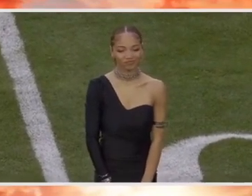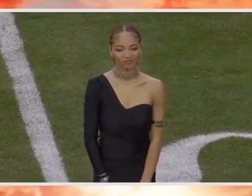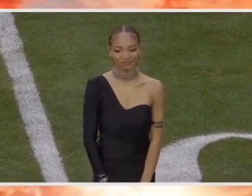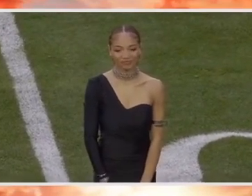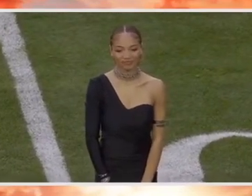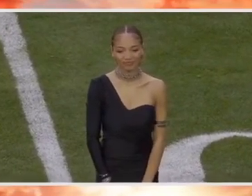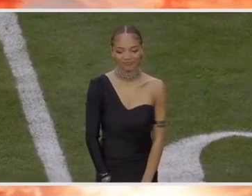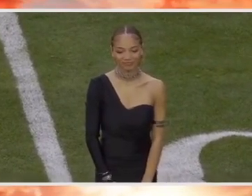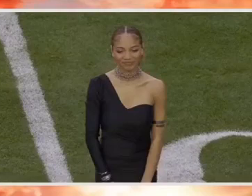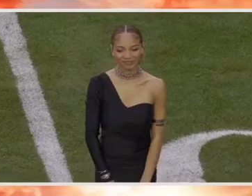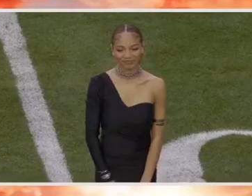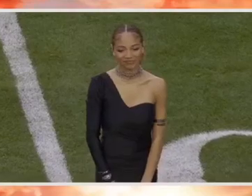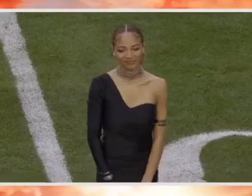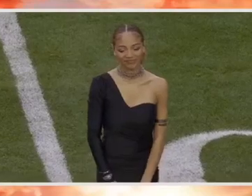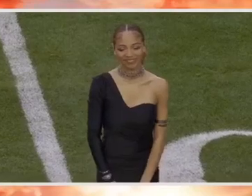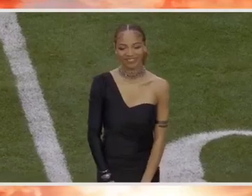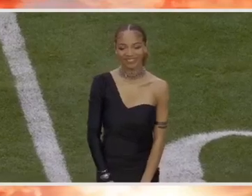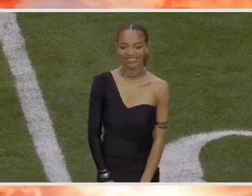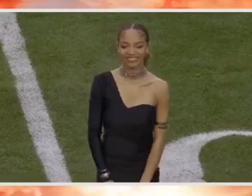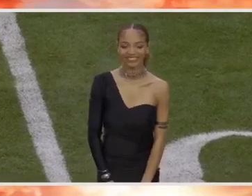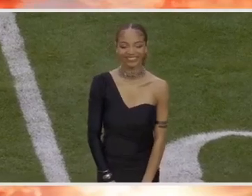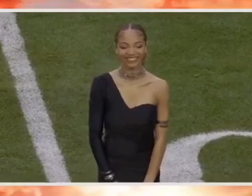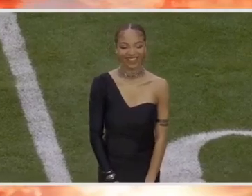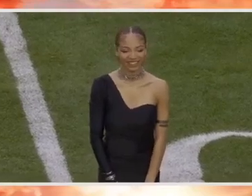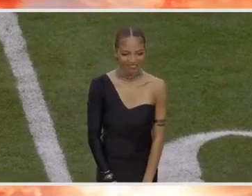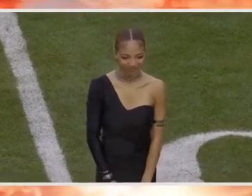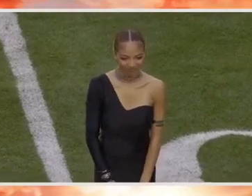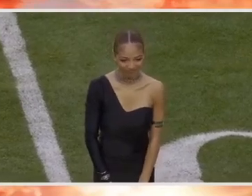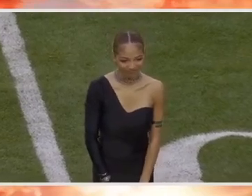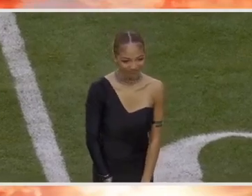well much more to come here from Super Bowl 57.